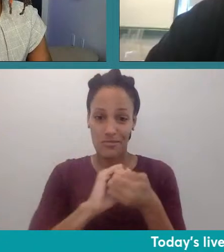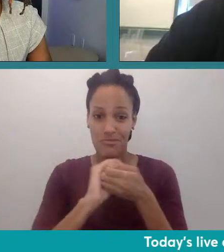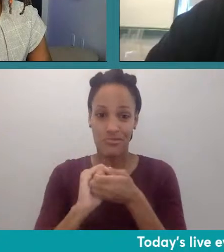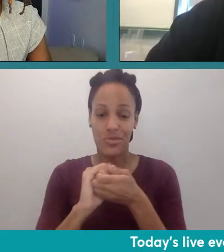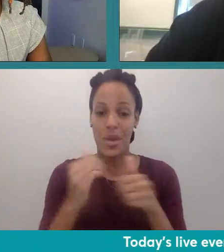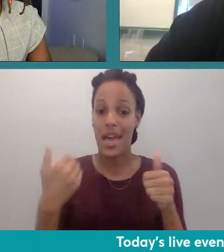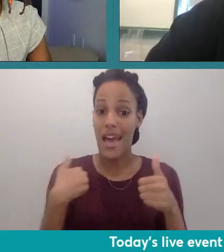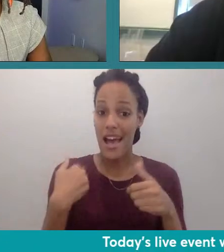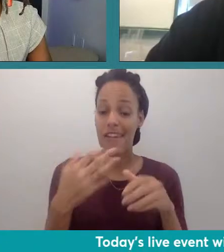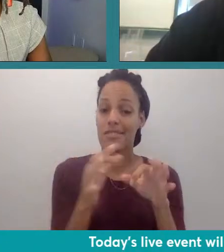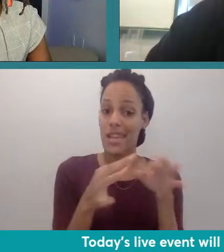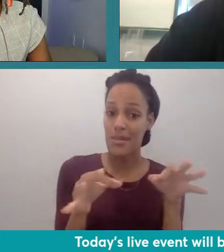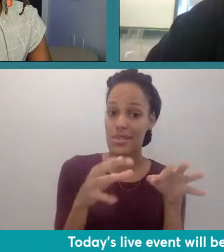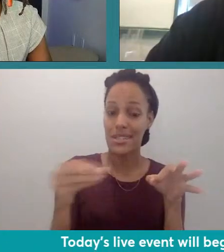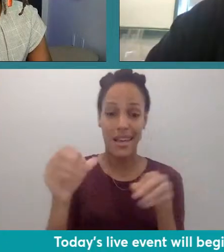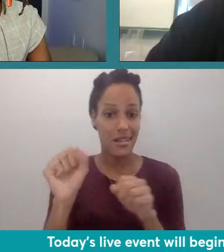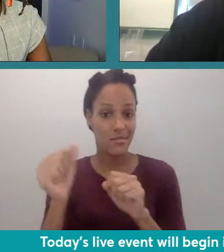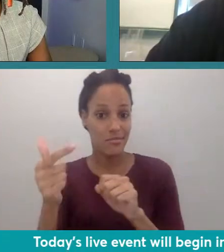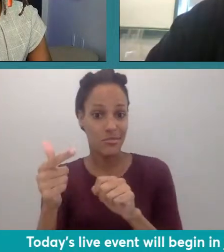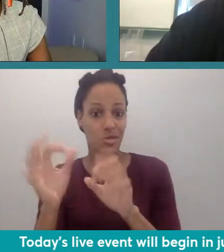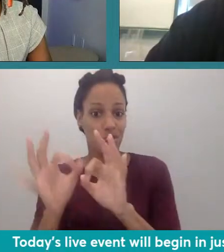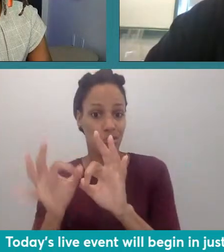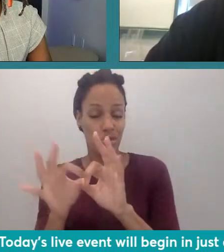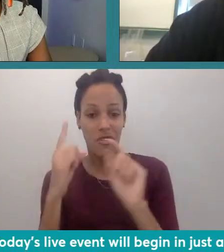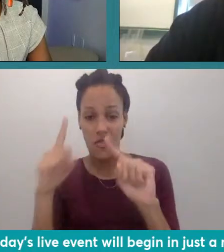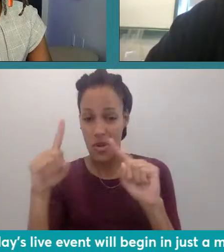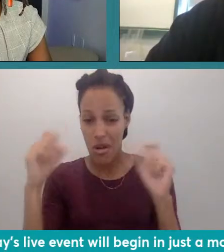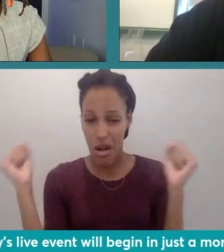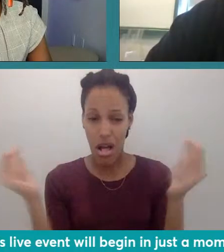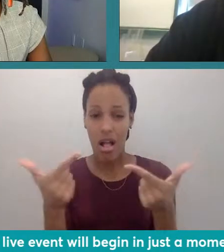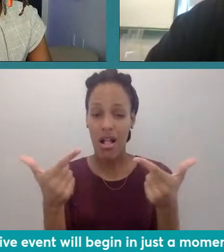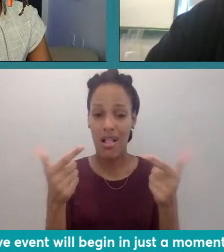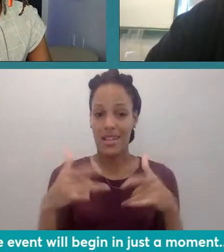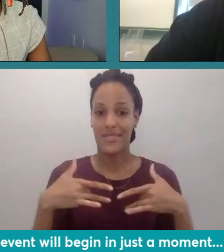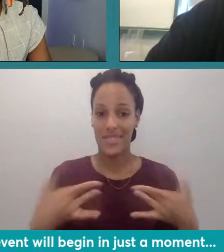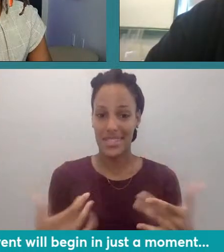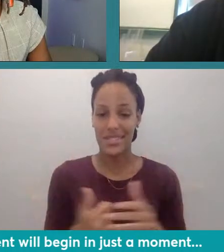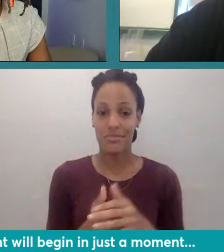interpretation are provided for all our events. Captions are underneath the video player on